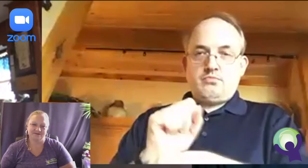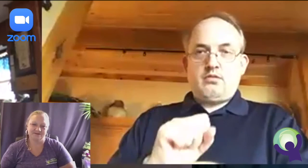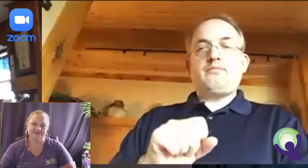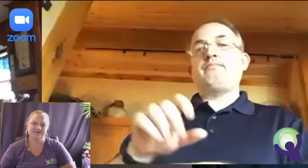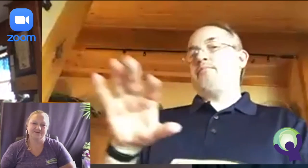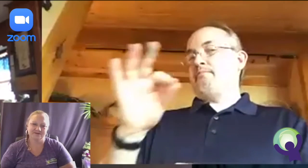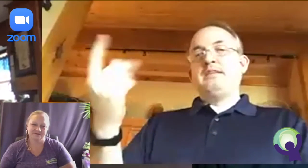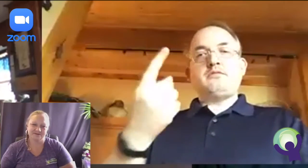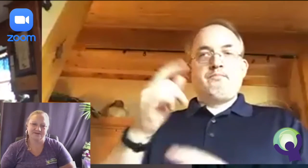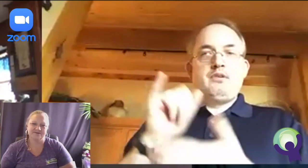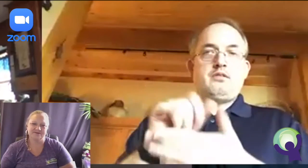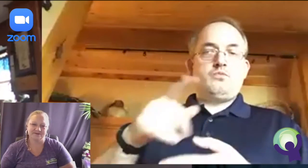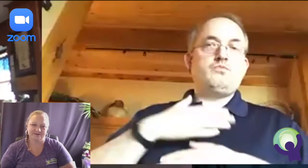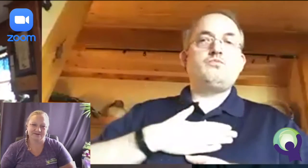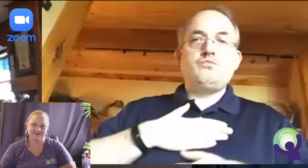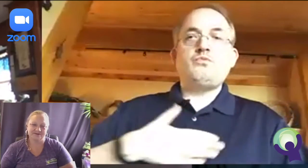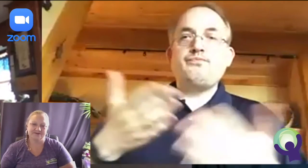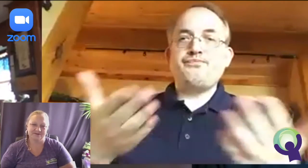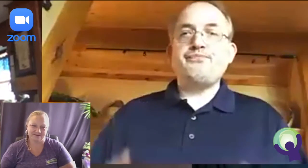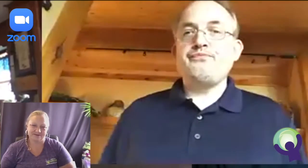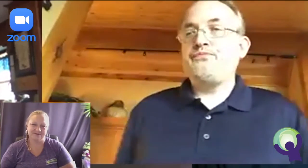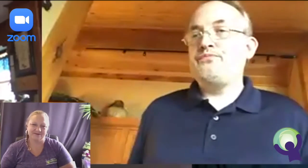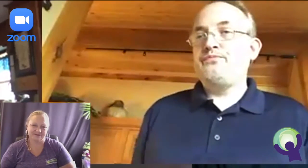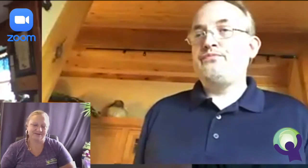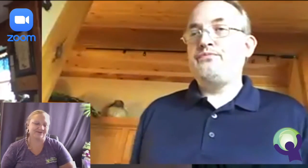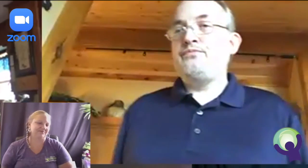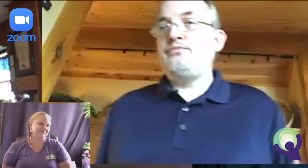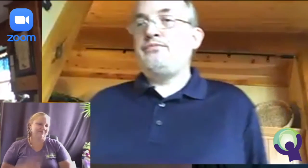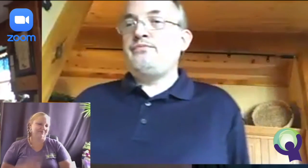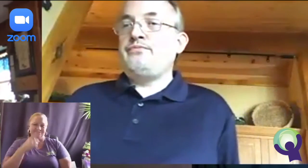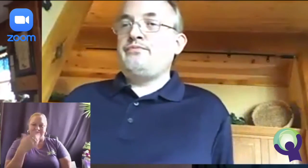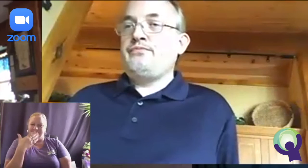That's my advice to someone considering careers, do what you love...do what you enjoy.